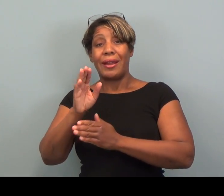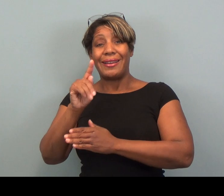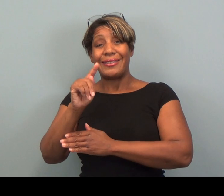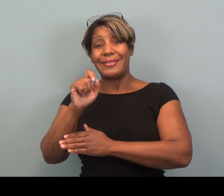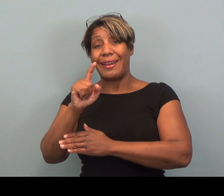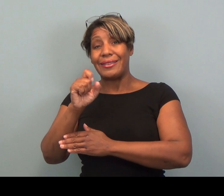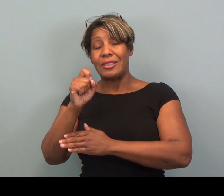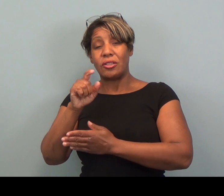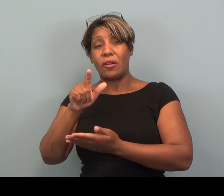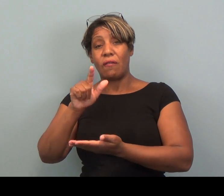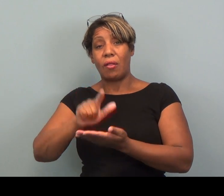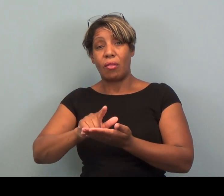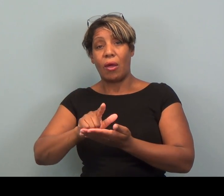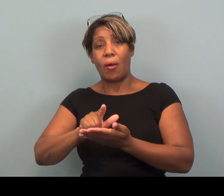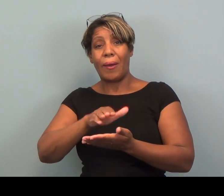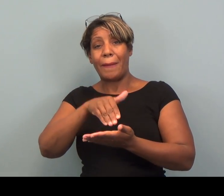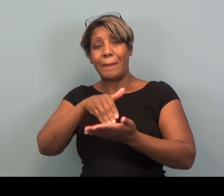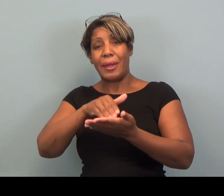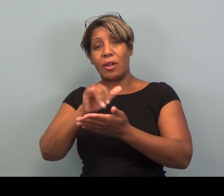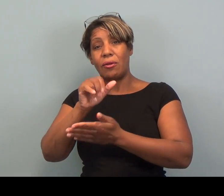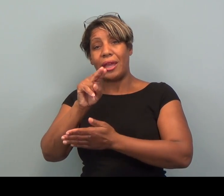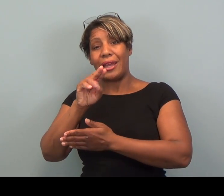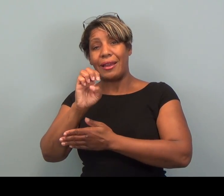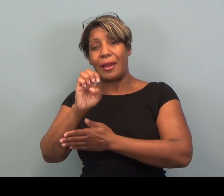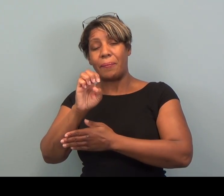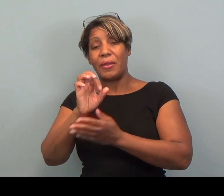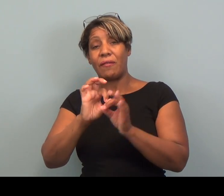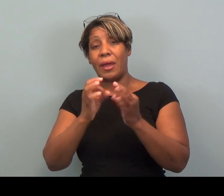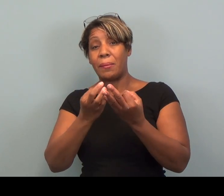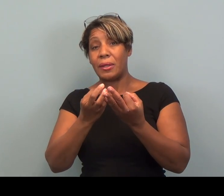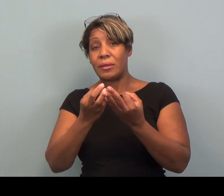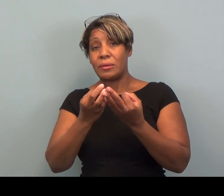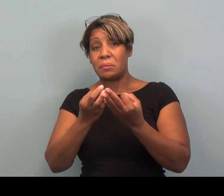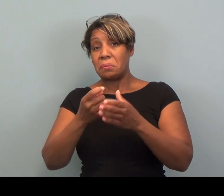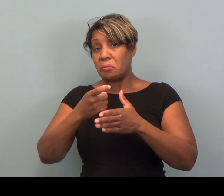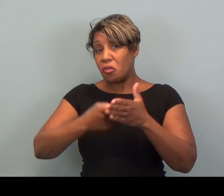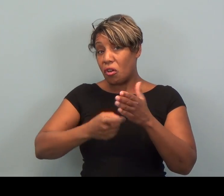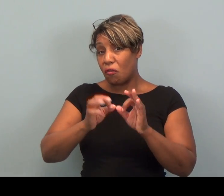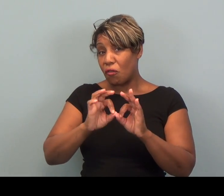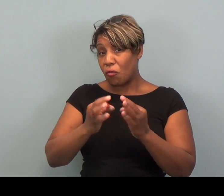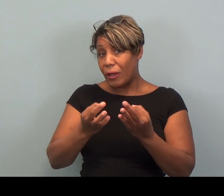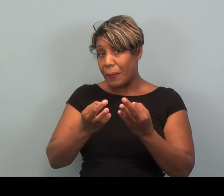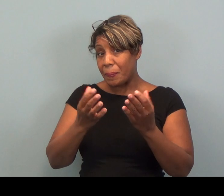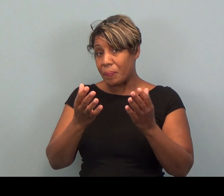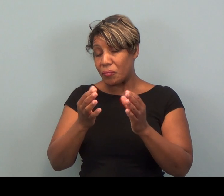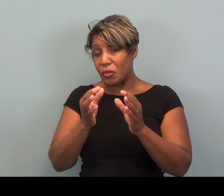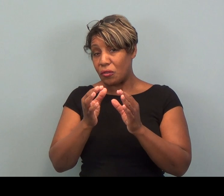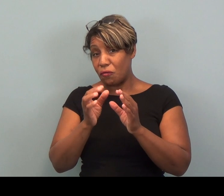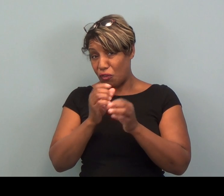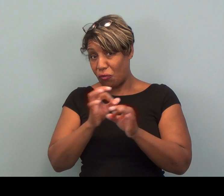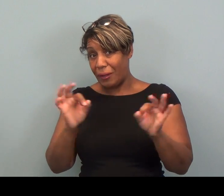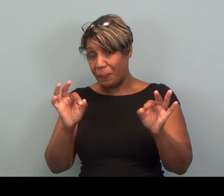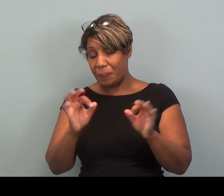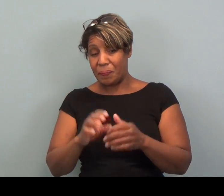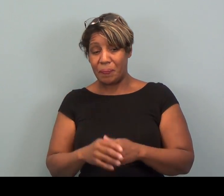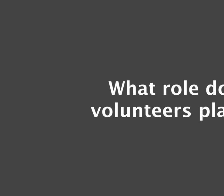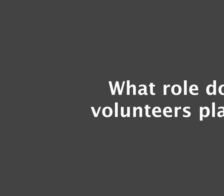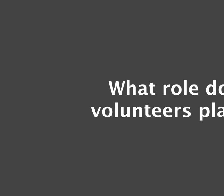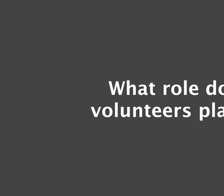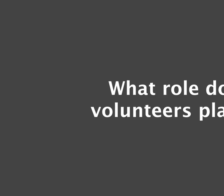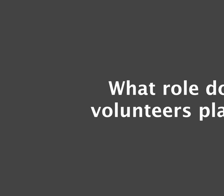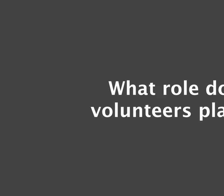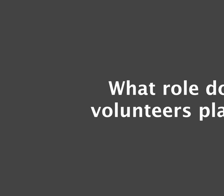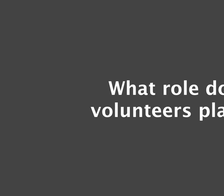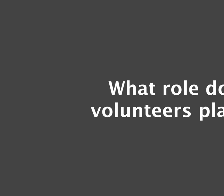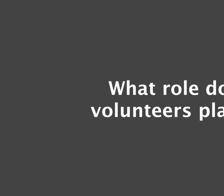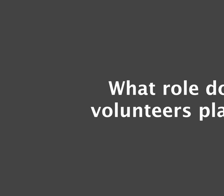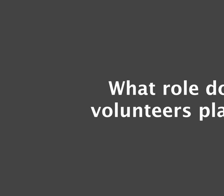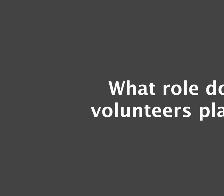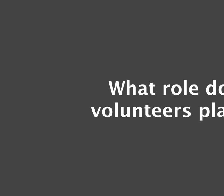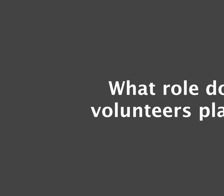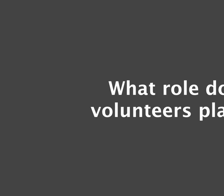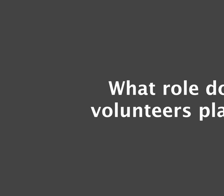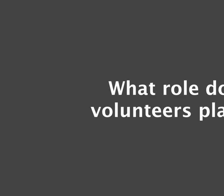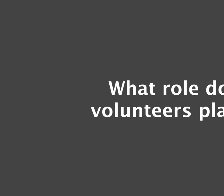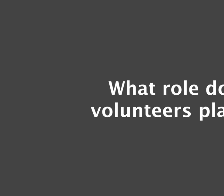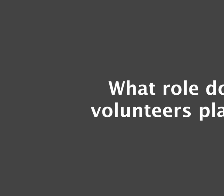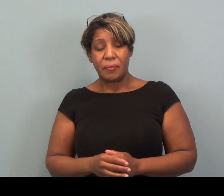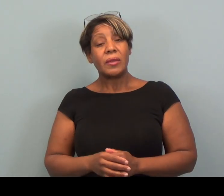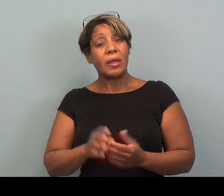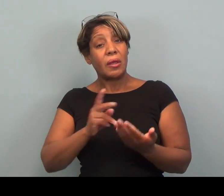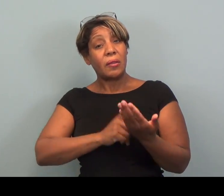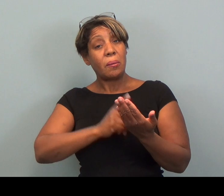for low and middle income families for free.